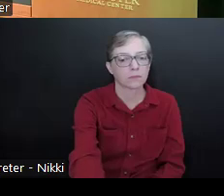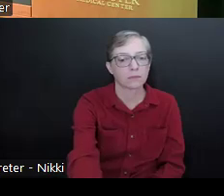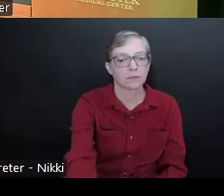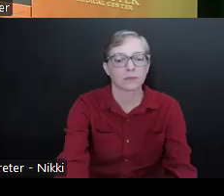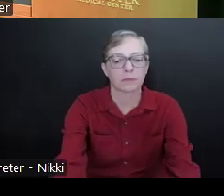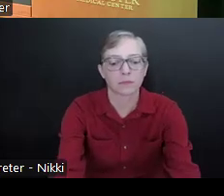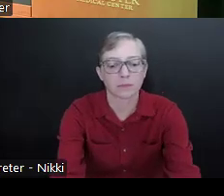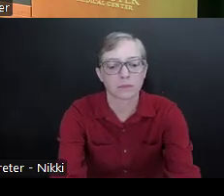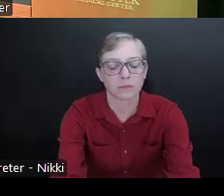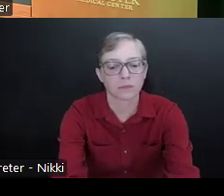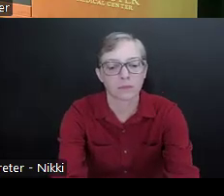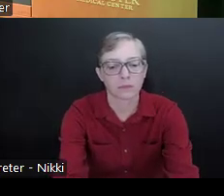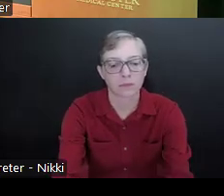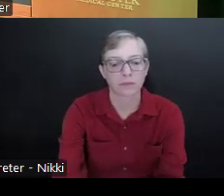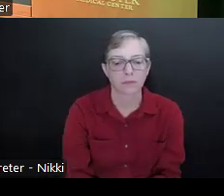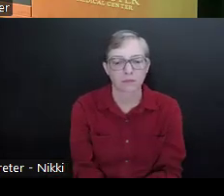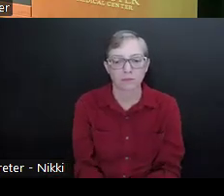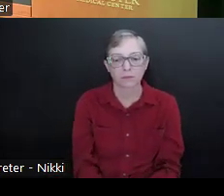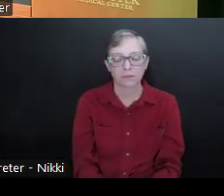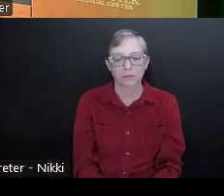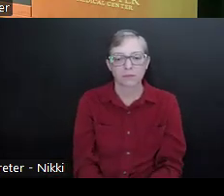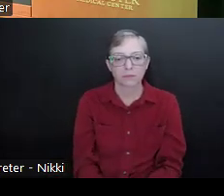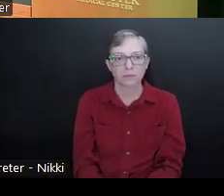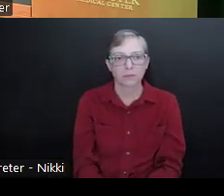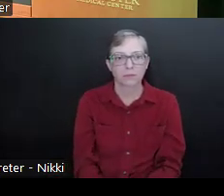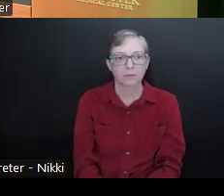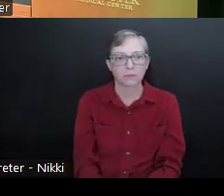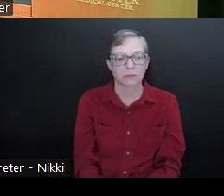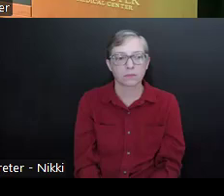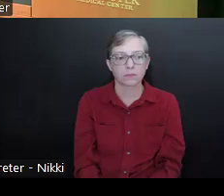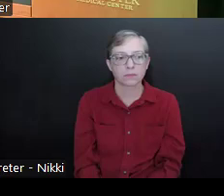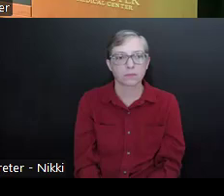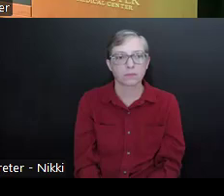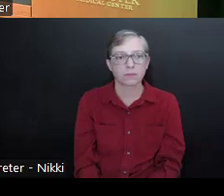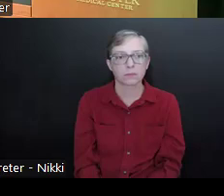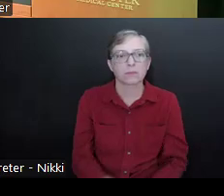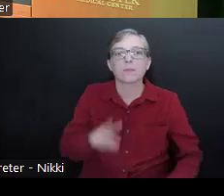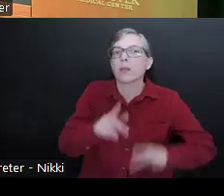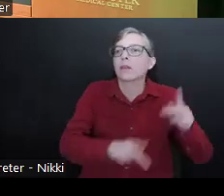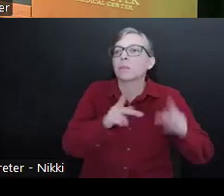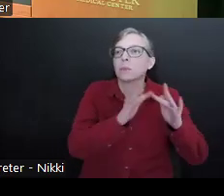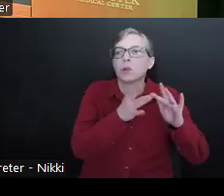Mhm i'm sorry the folks online cannot hear you unless you're at the microphone